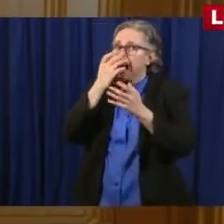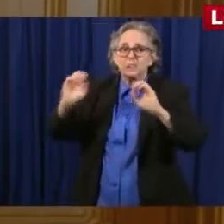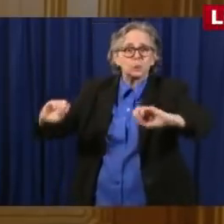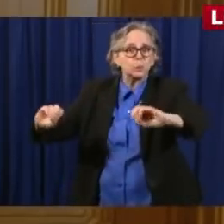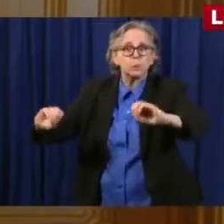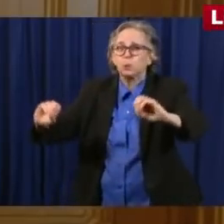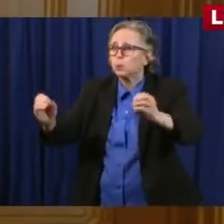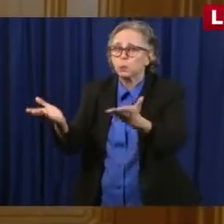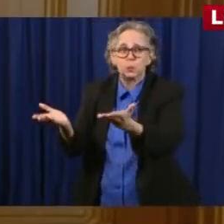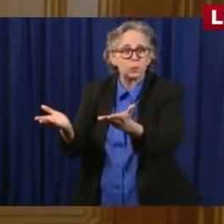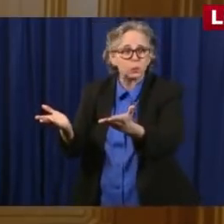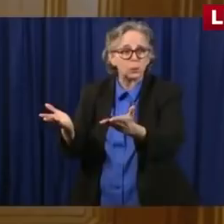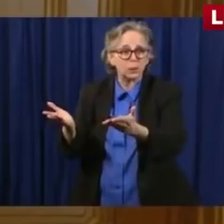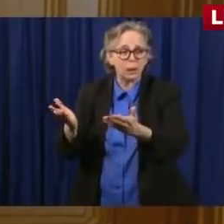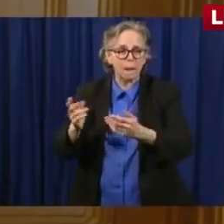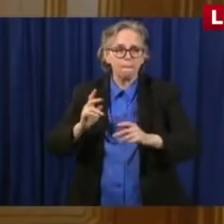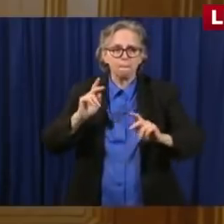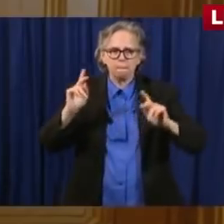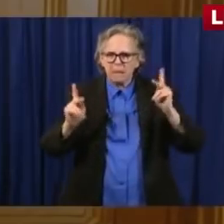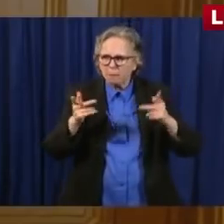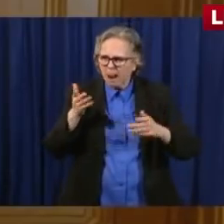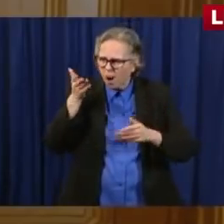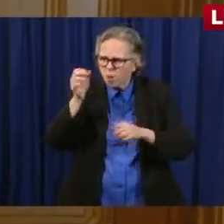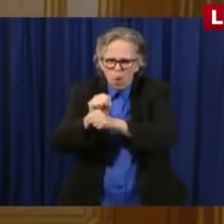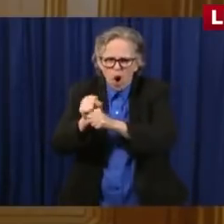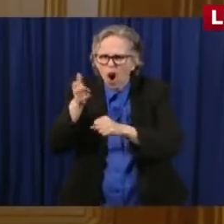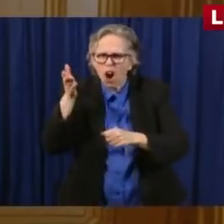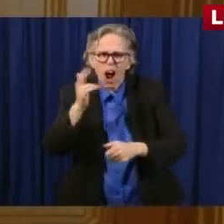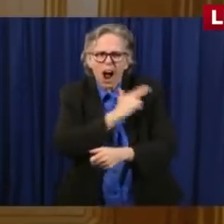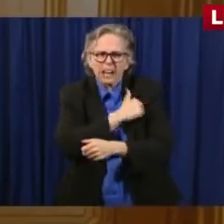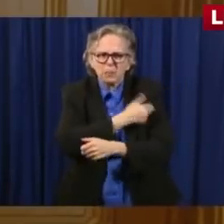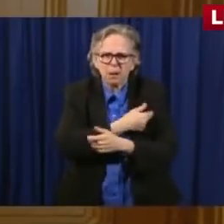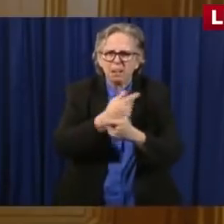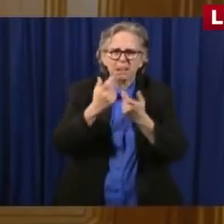WE HAVE FIRST RESPONDERS WHO DO NOT HAVE MASKS.